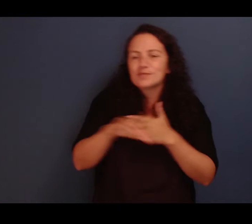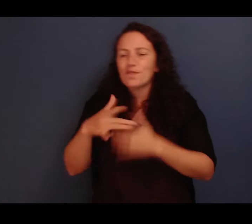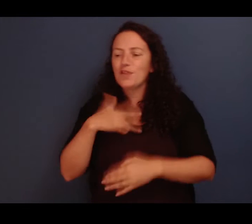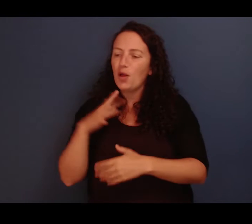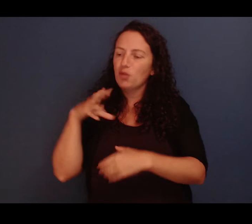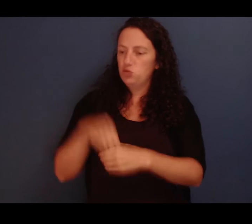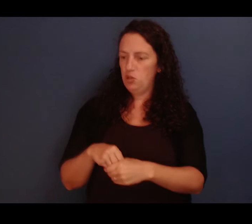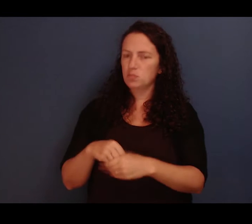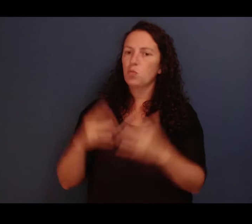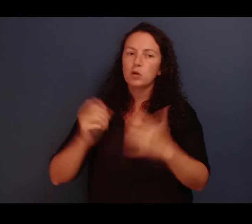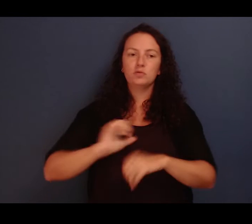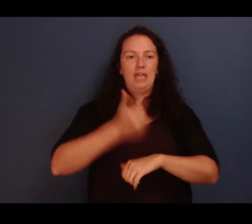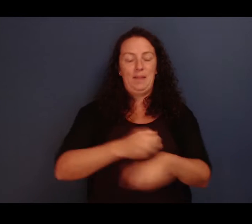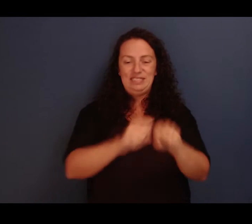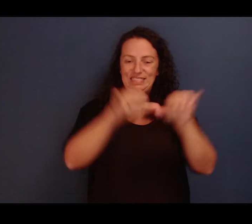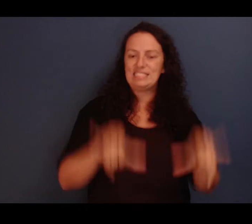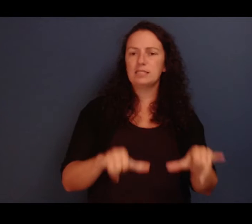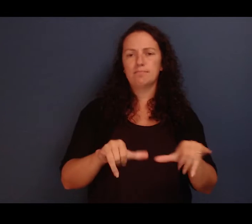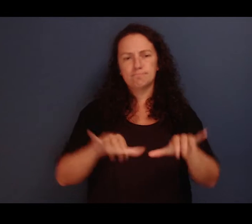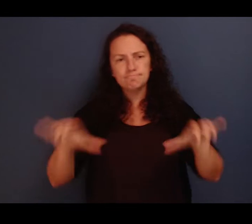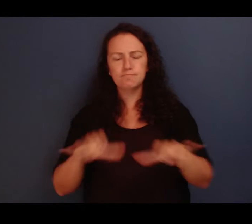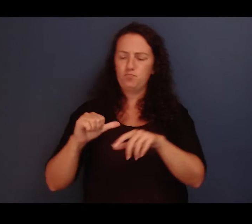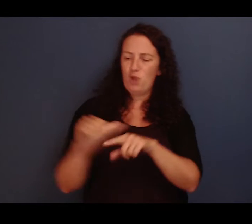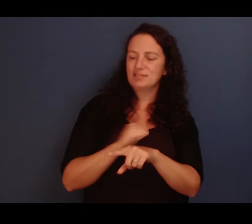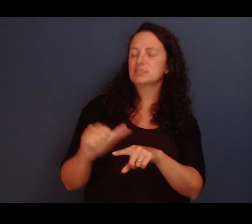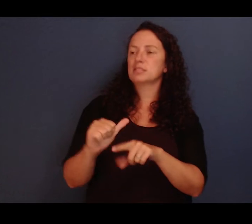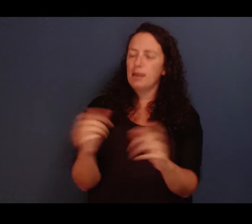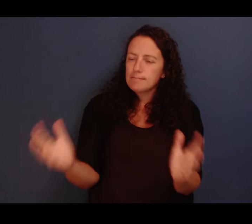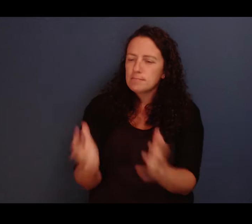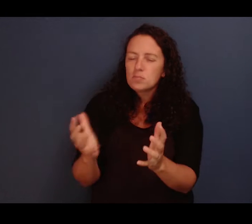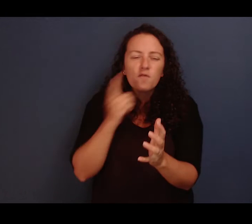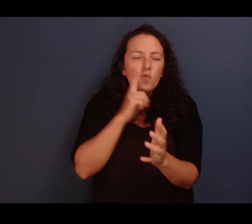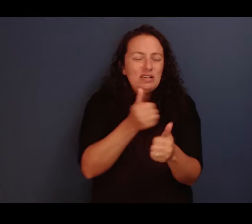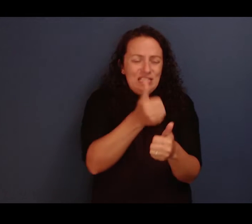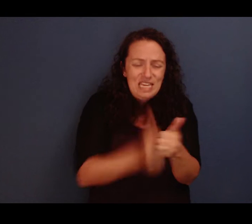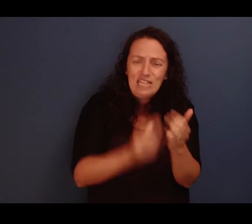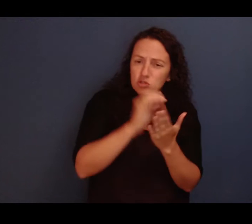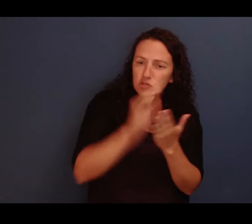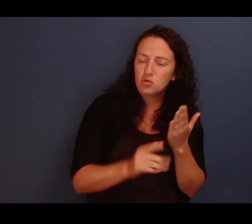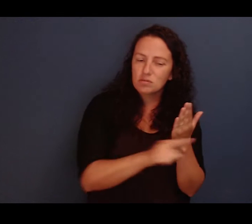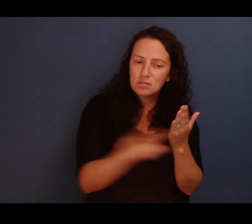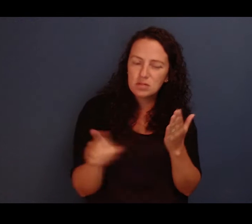intentional creation of systems and practices that cultivate in every student the certainty